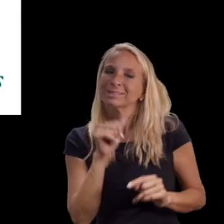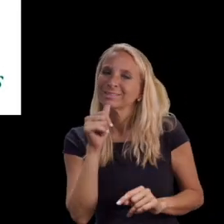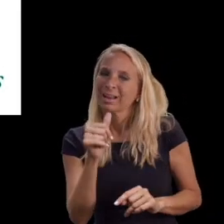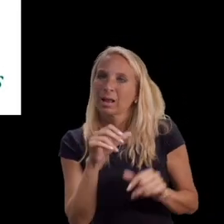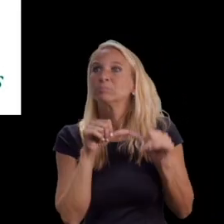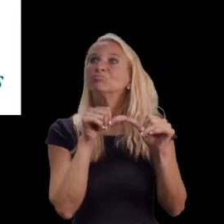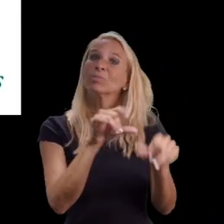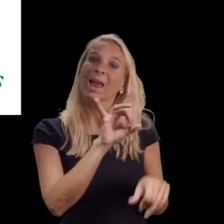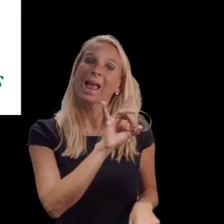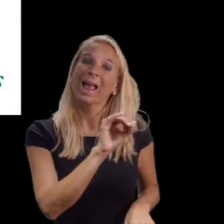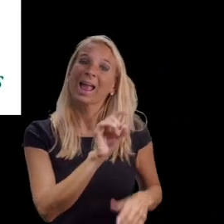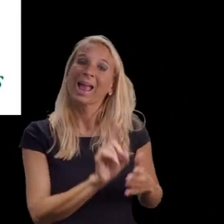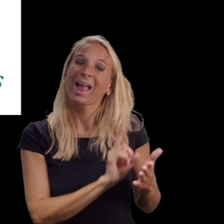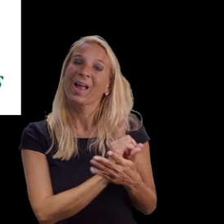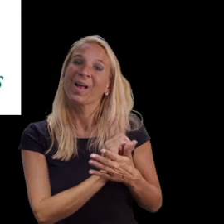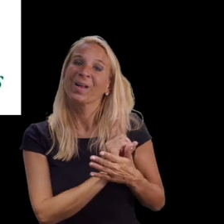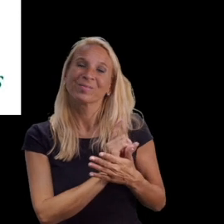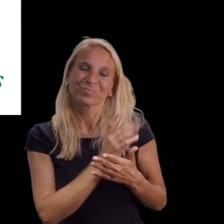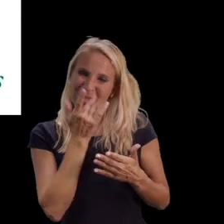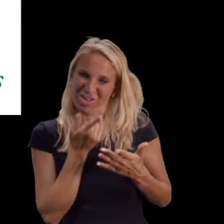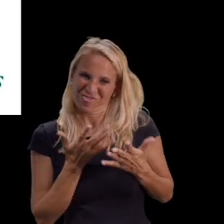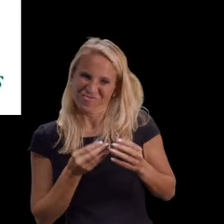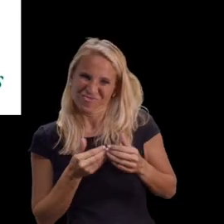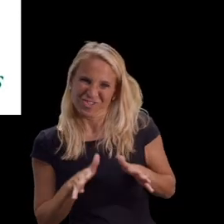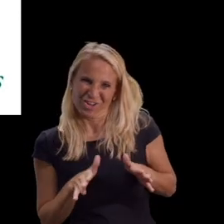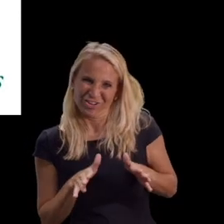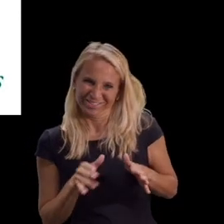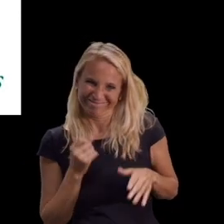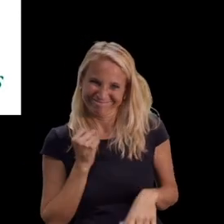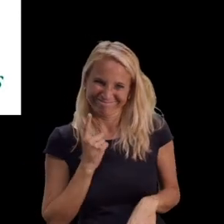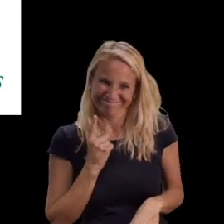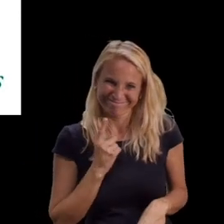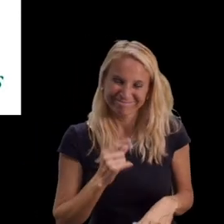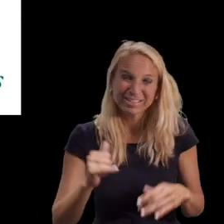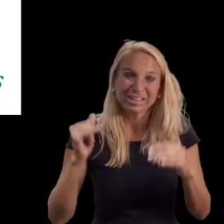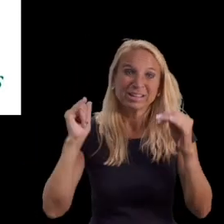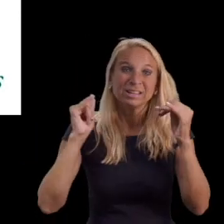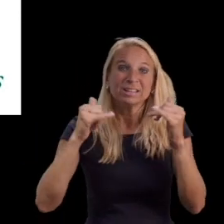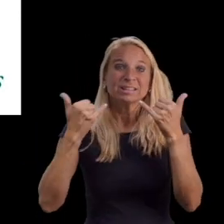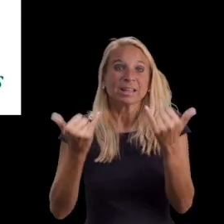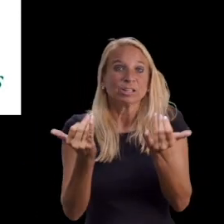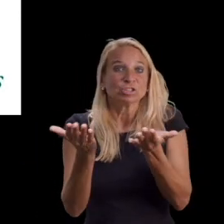because you previously lost them. Now, if it's a service that you've had,